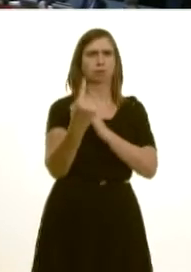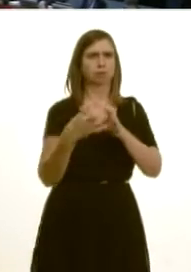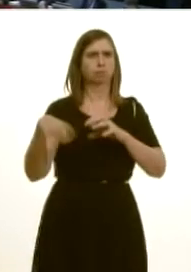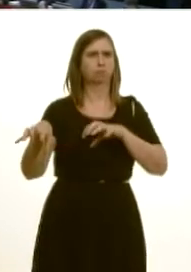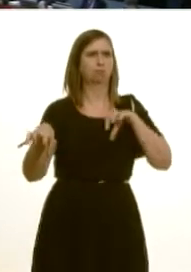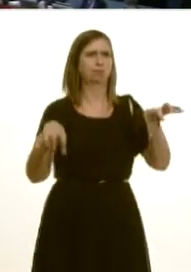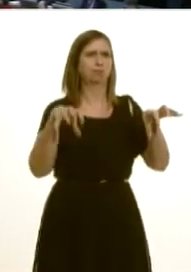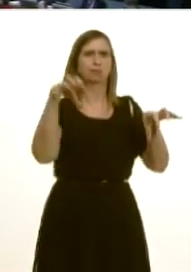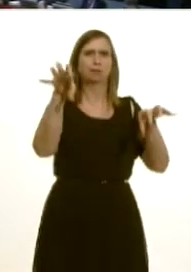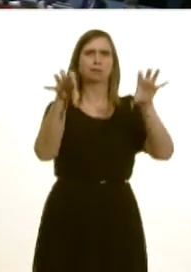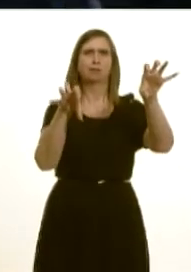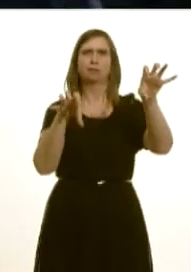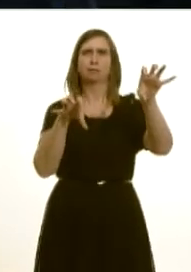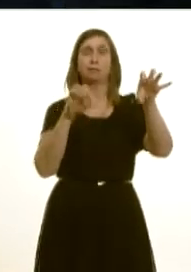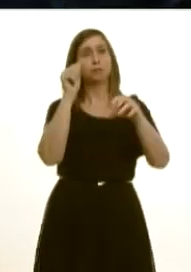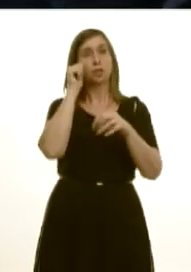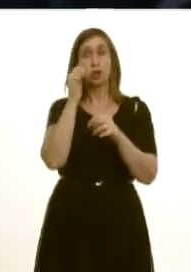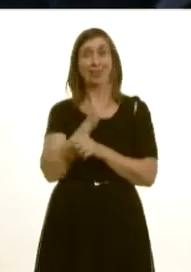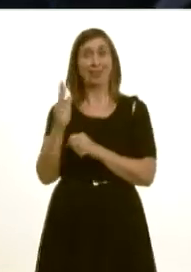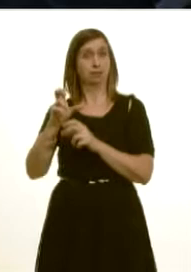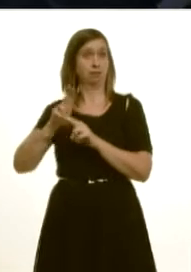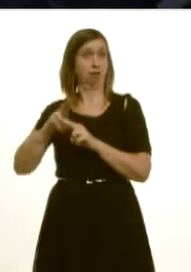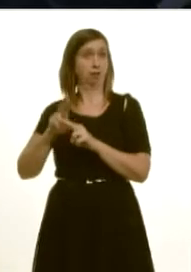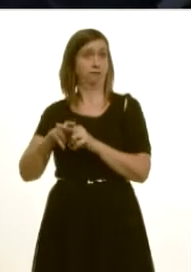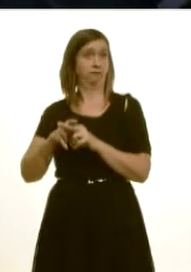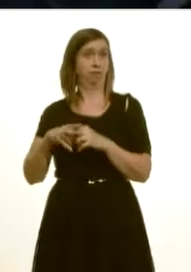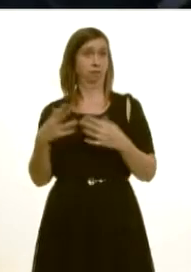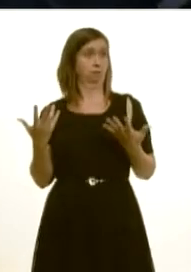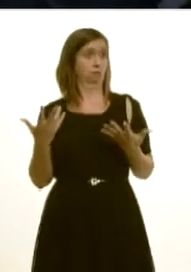as you will be aware, in the east of Cardiff we have some of the biggest disconnected communities